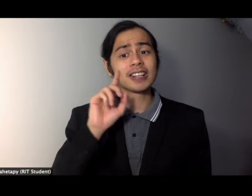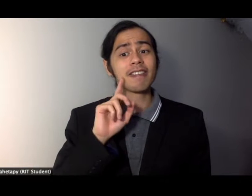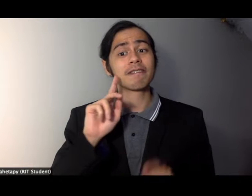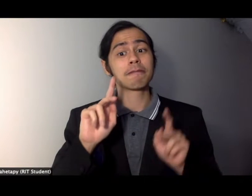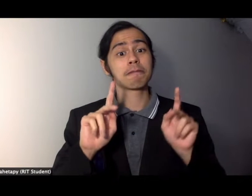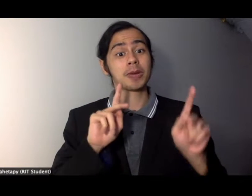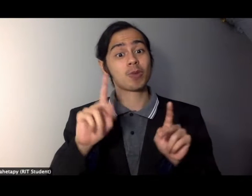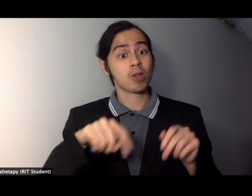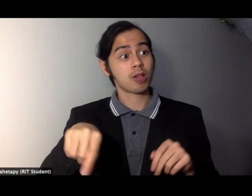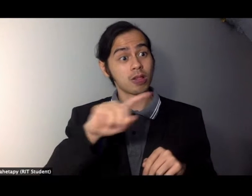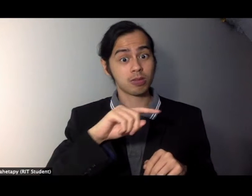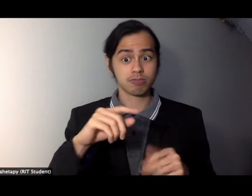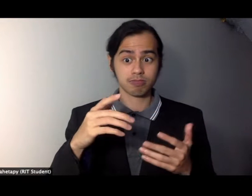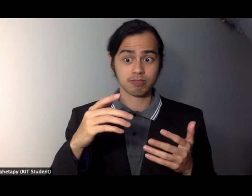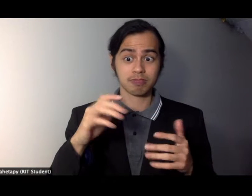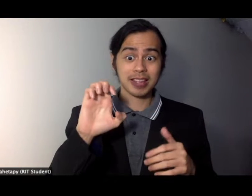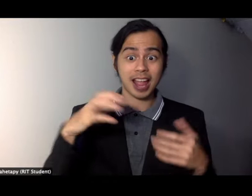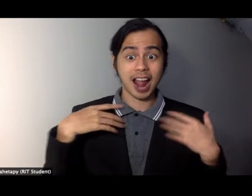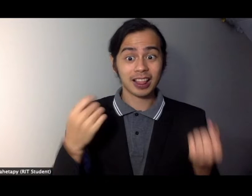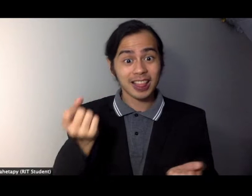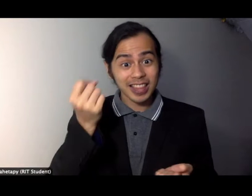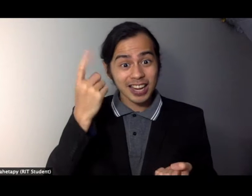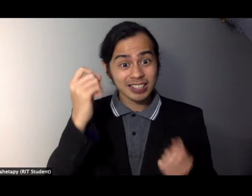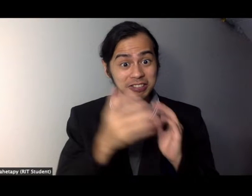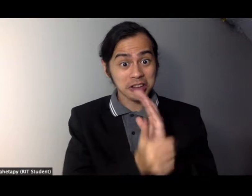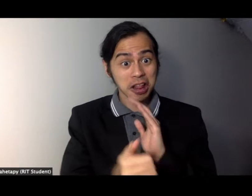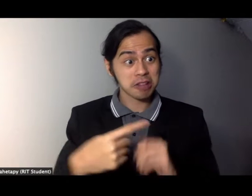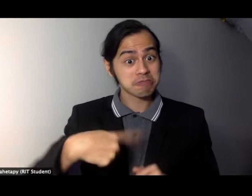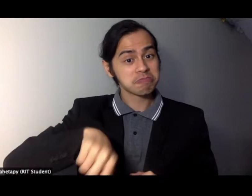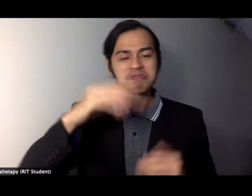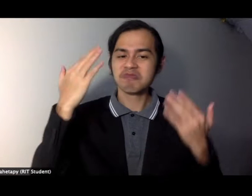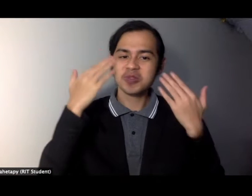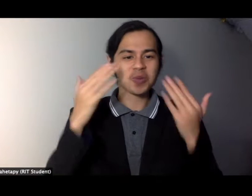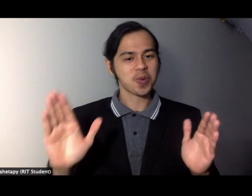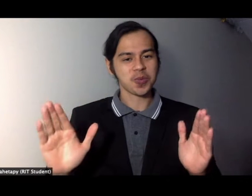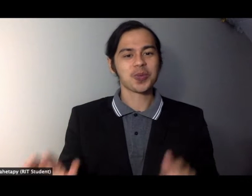We don’t know about deaf individuals’ eHealth literacy skills.